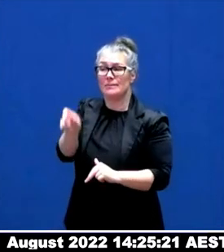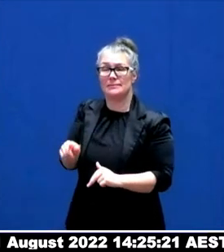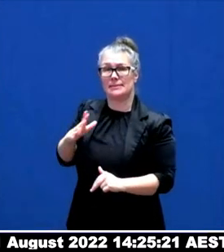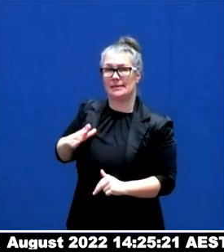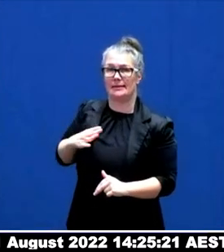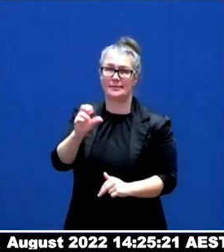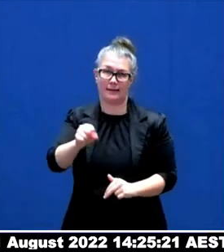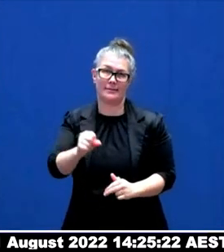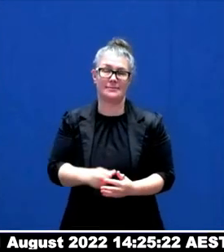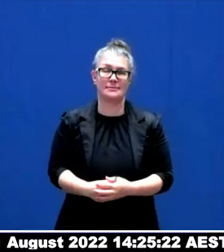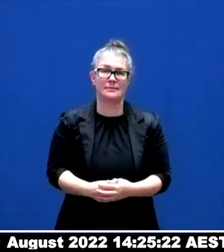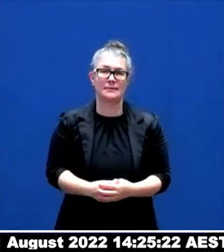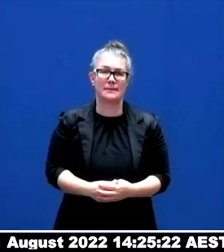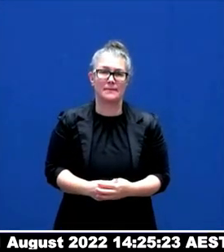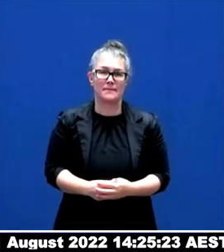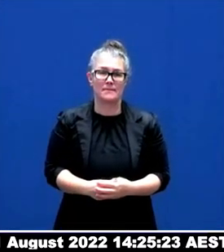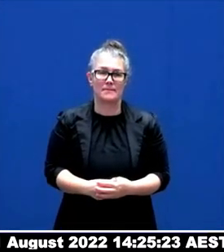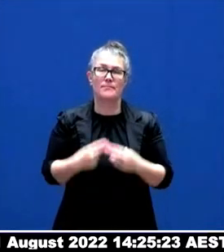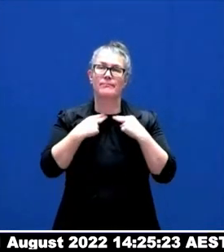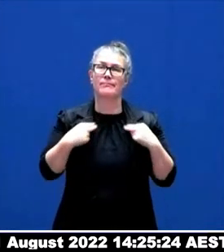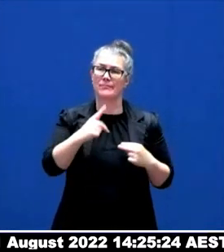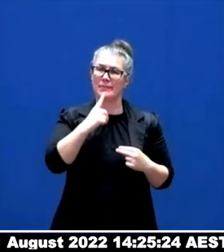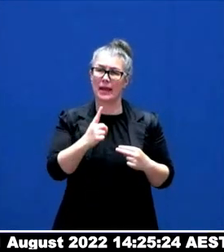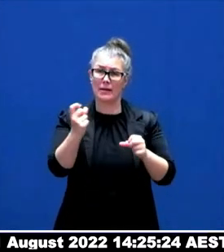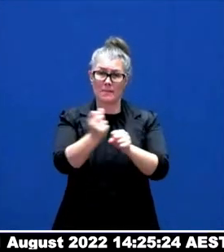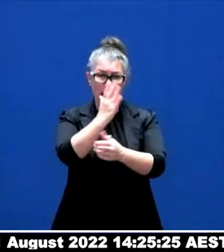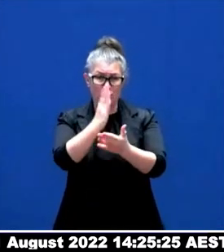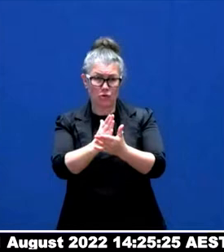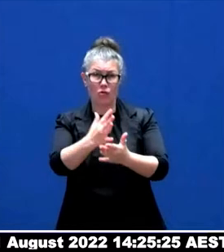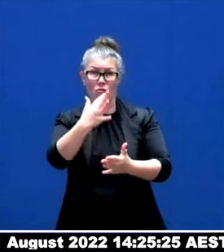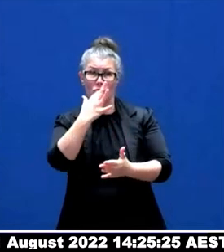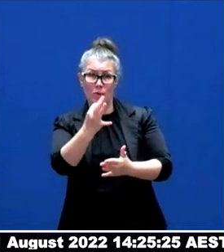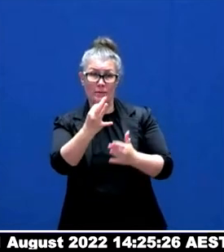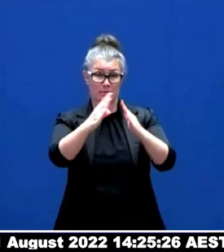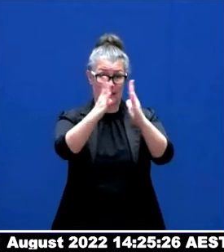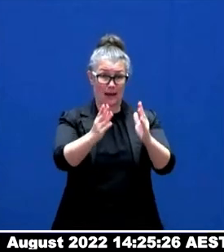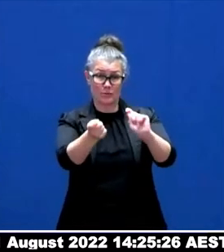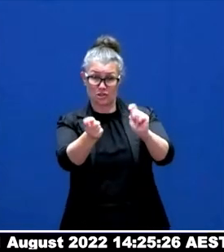And making requests for adjustments and modifications to a property?